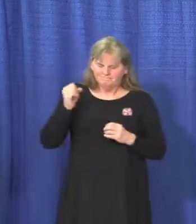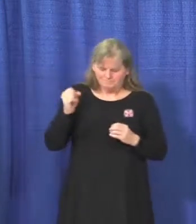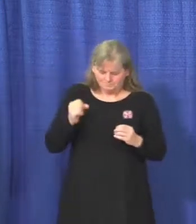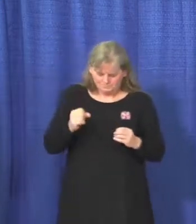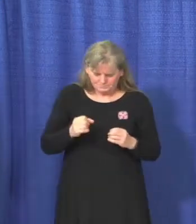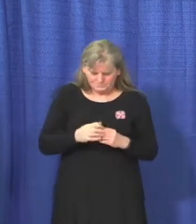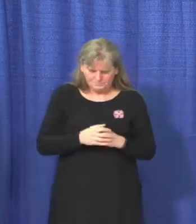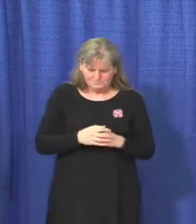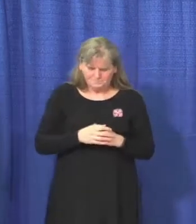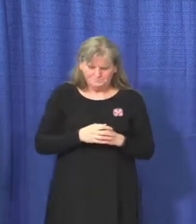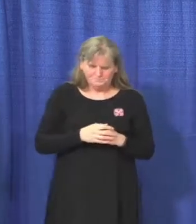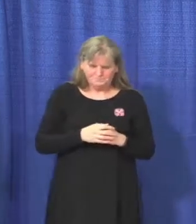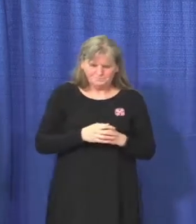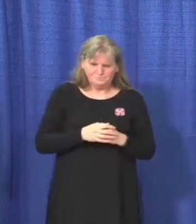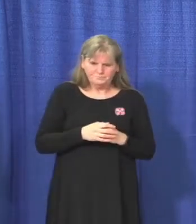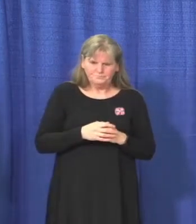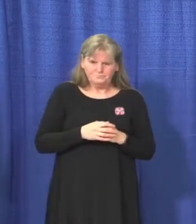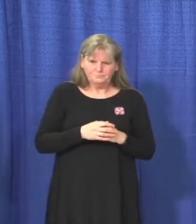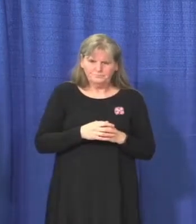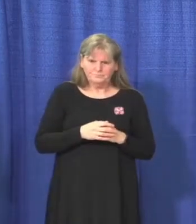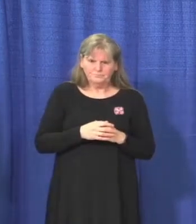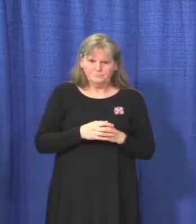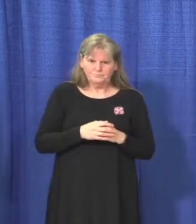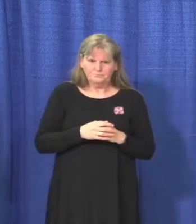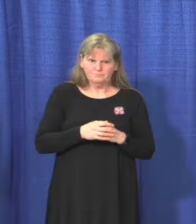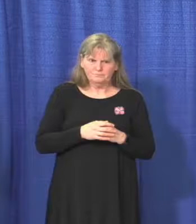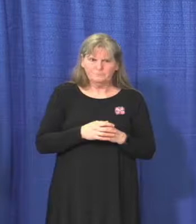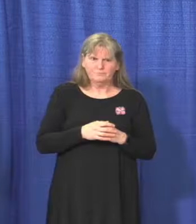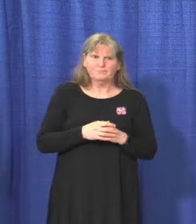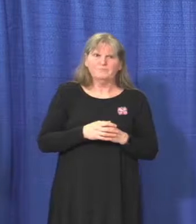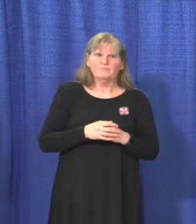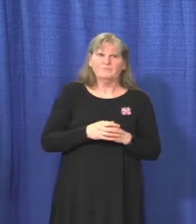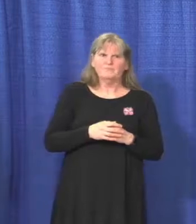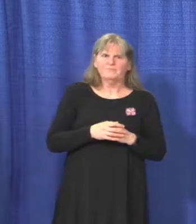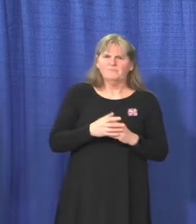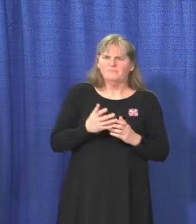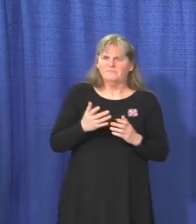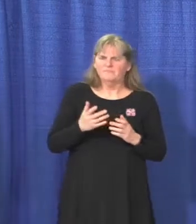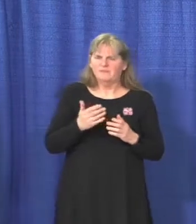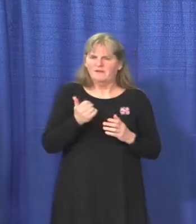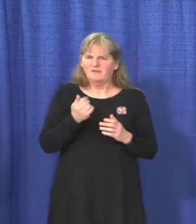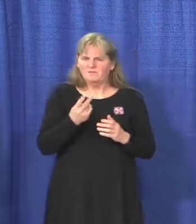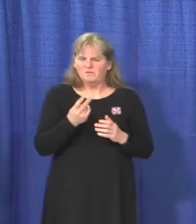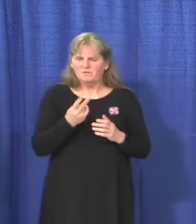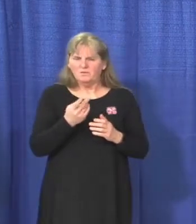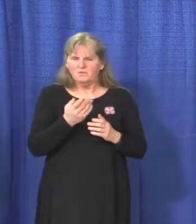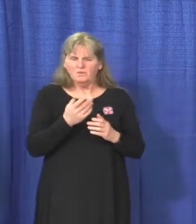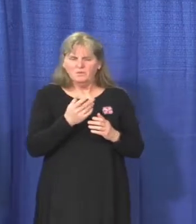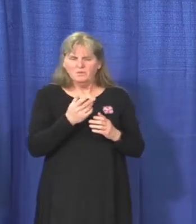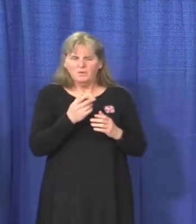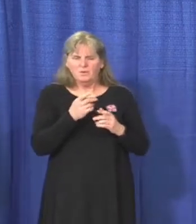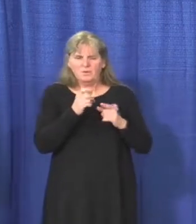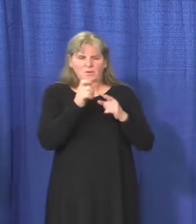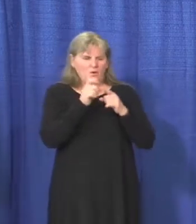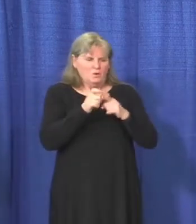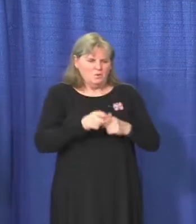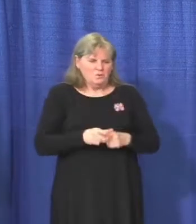Thank you for that lengthy answer. I hear a lot of keywords and slogans in there.